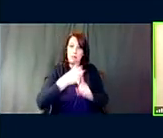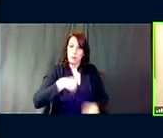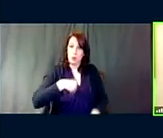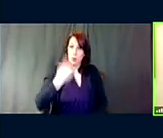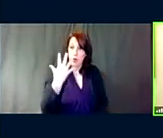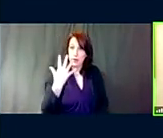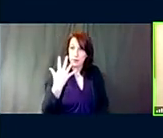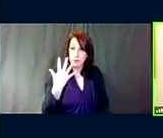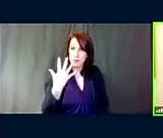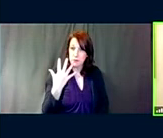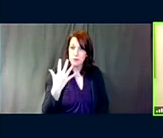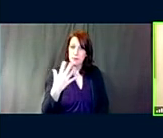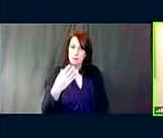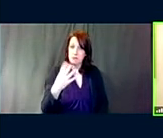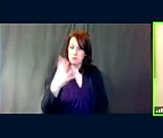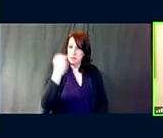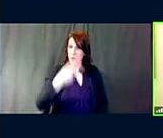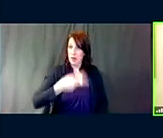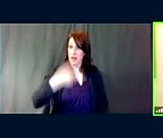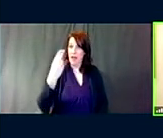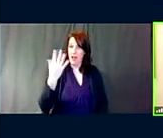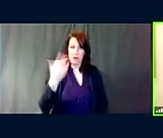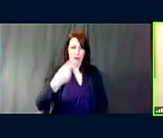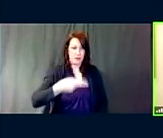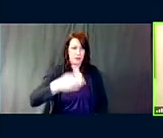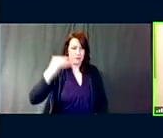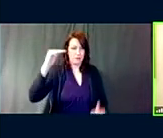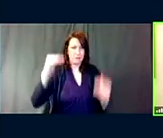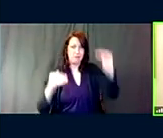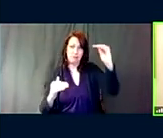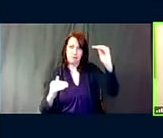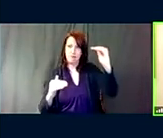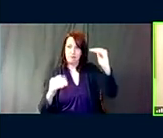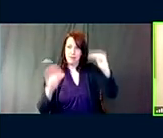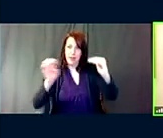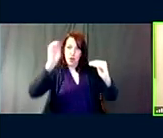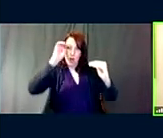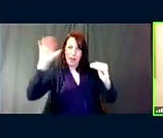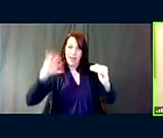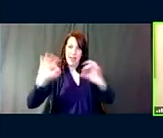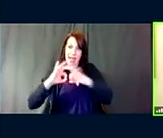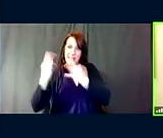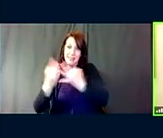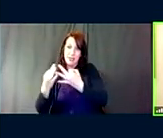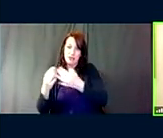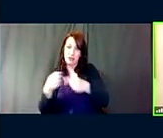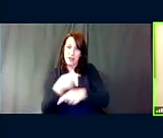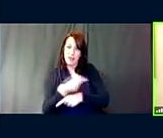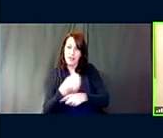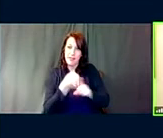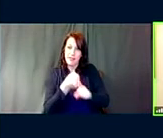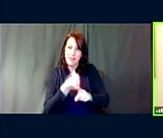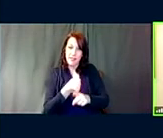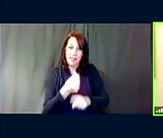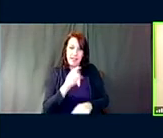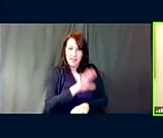WHITE PARENT, WHICH IS PRETTY HIGH, THAT'S WHY WE SEE THE HIGH